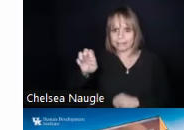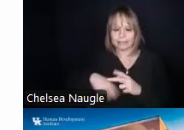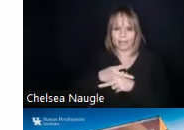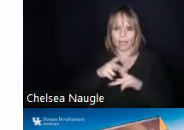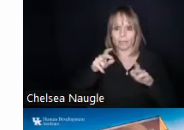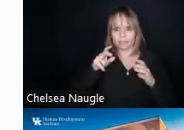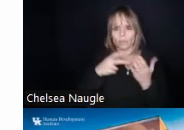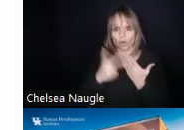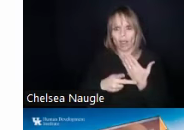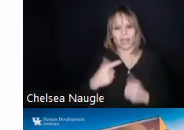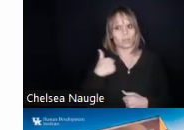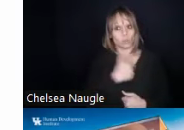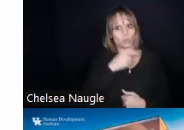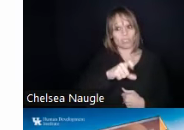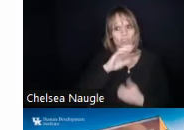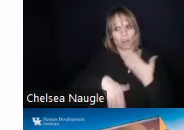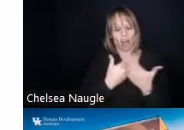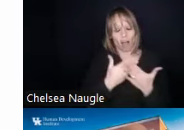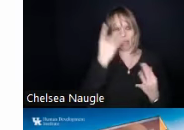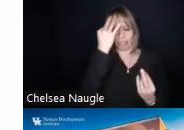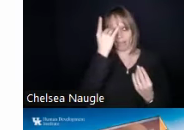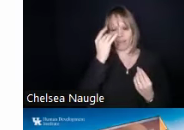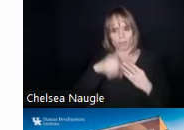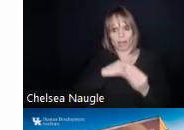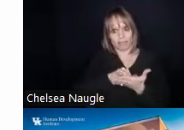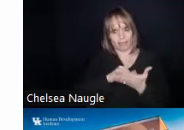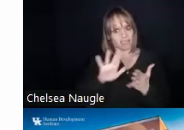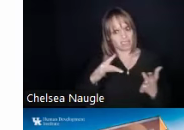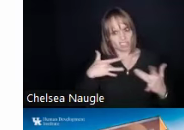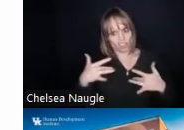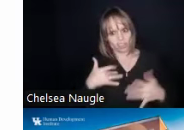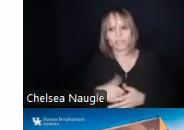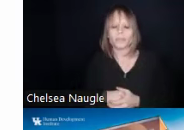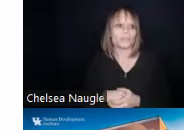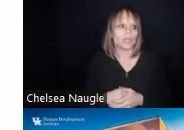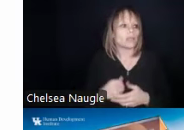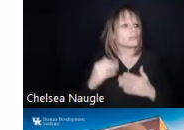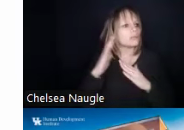about. Um you see at the top there uh the one bullet there that uh watching TV